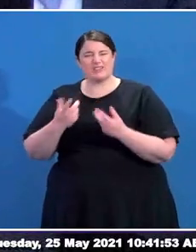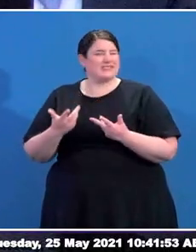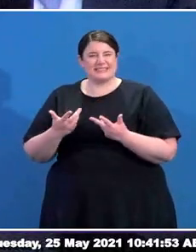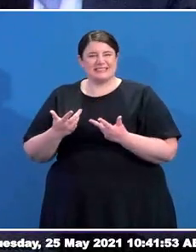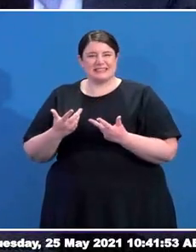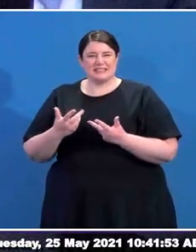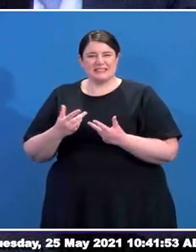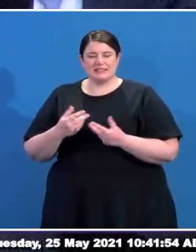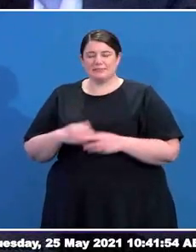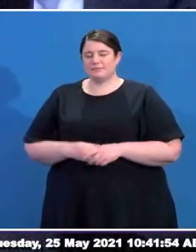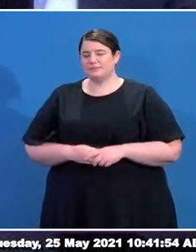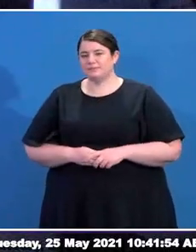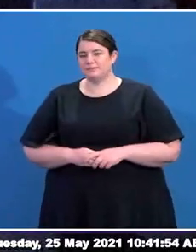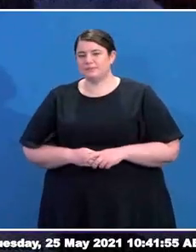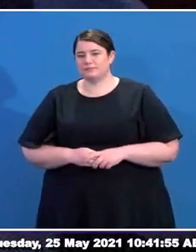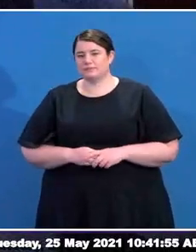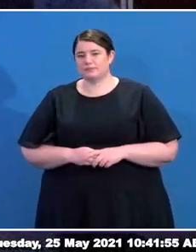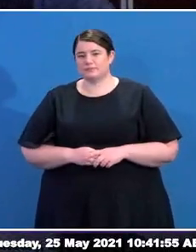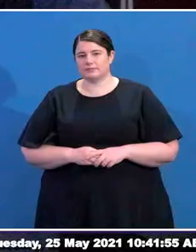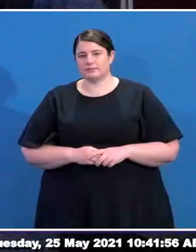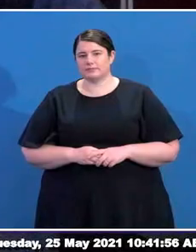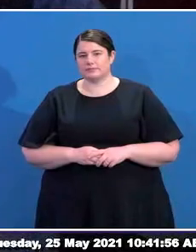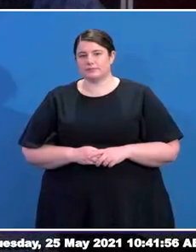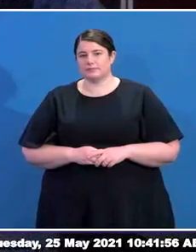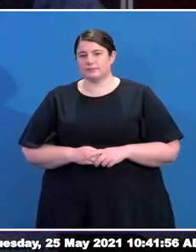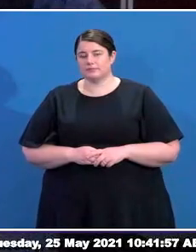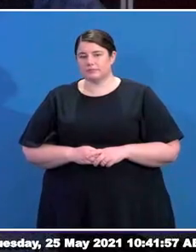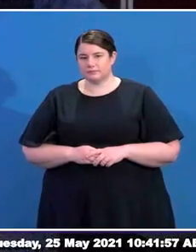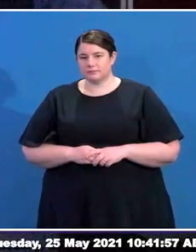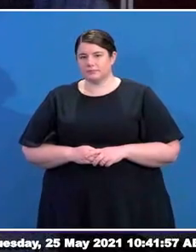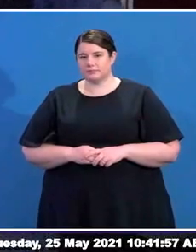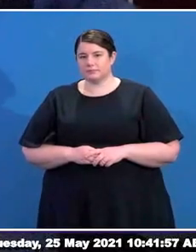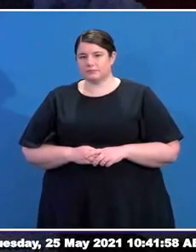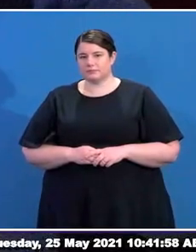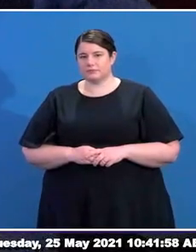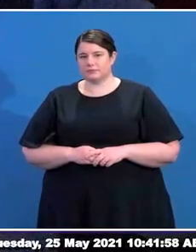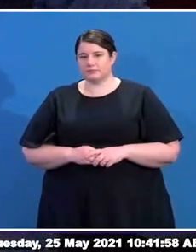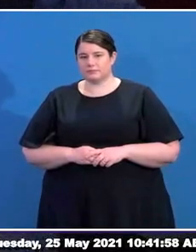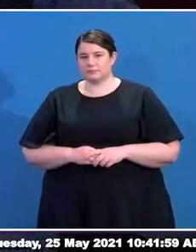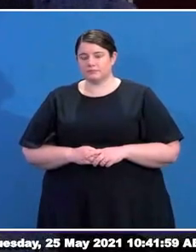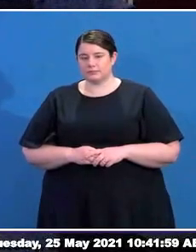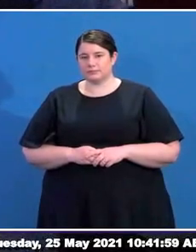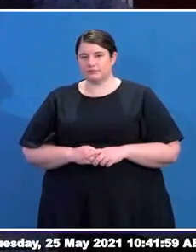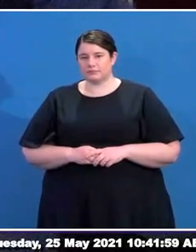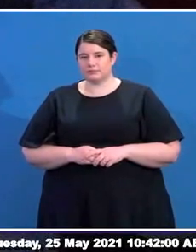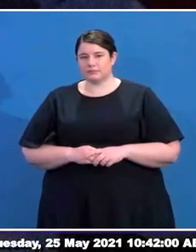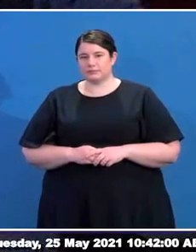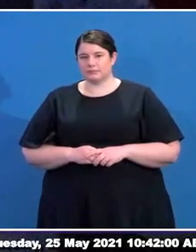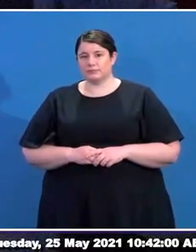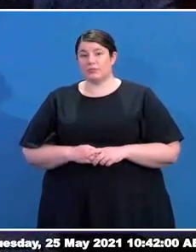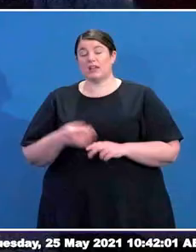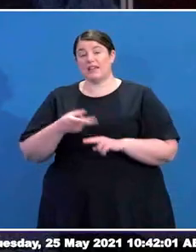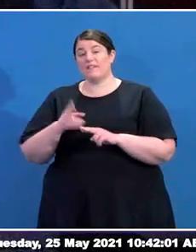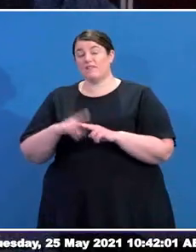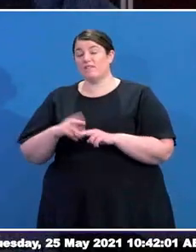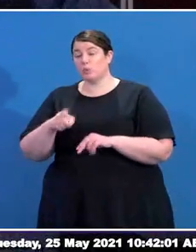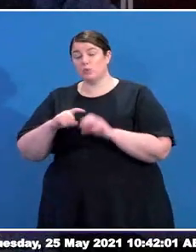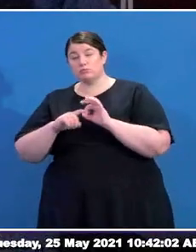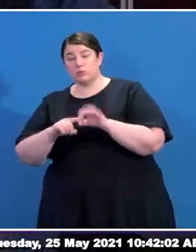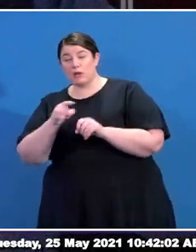The way that you could possibly assess her feelings about this particular